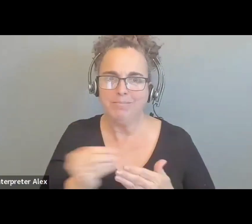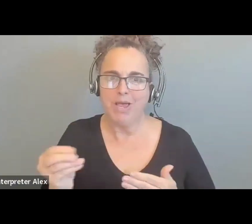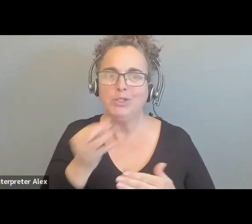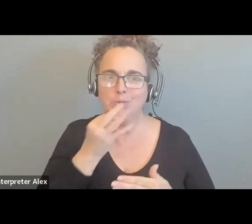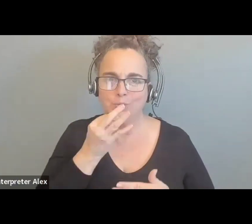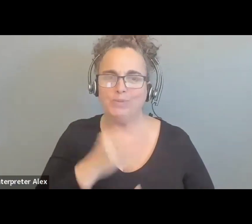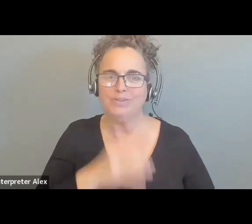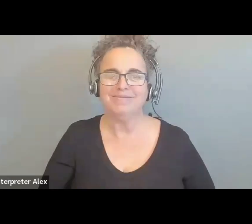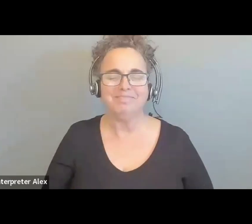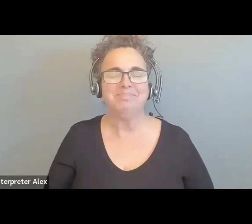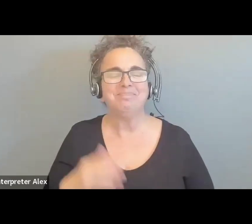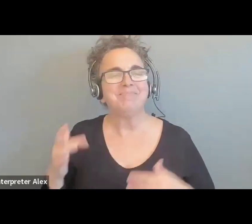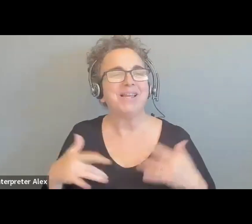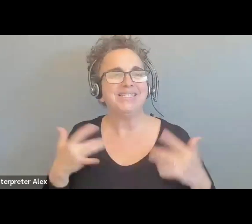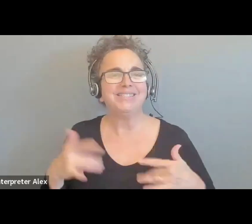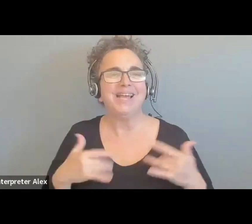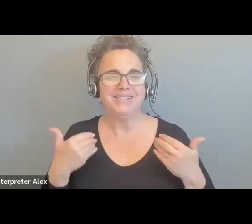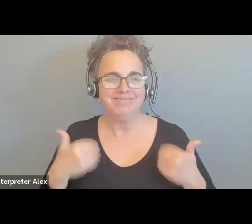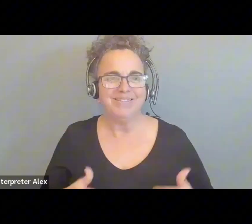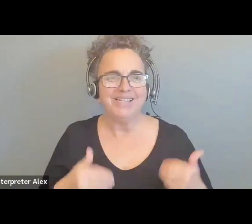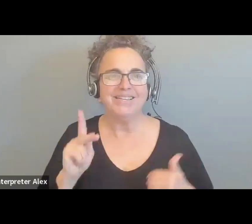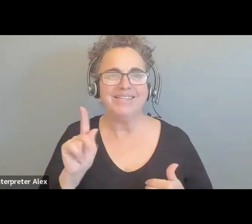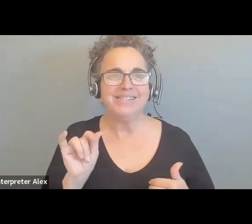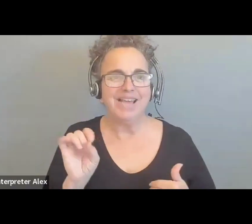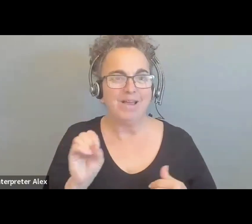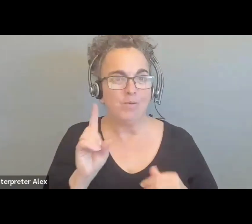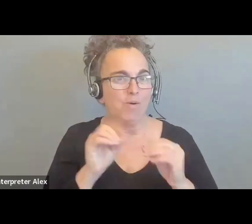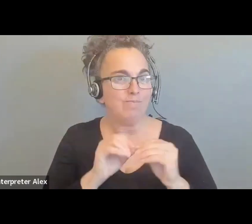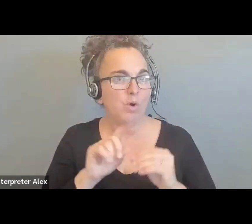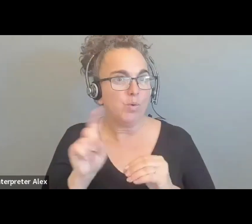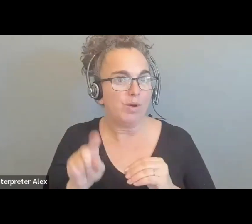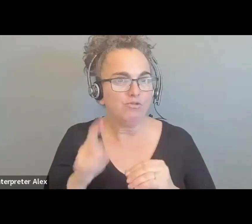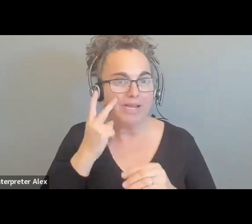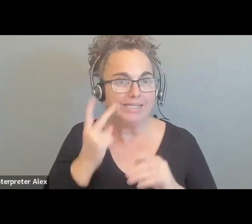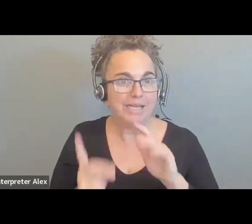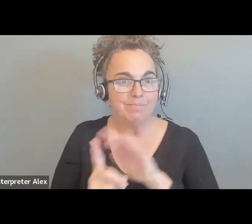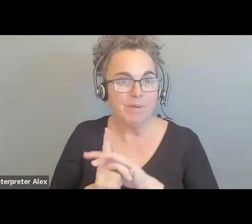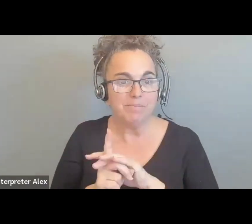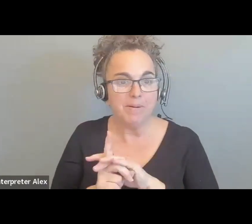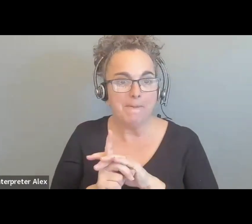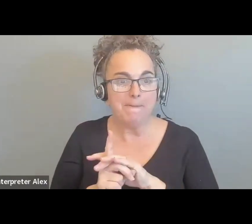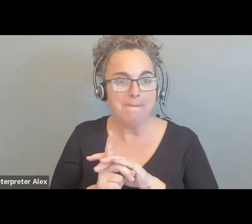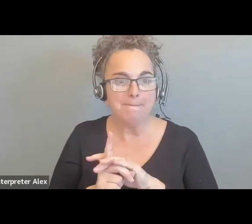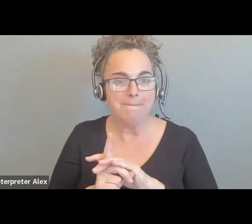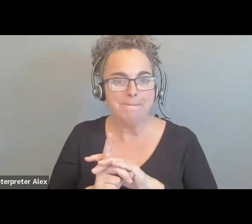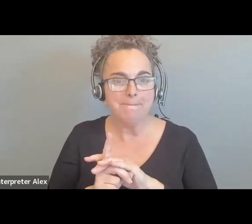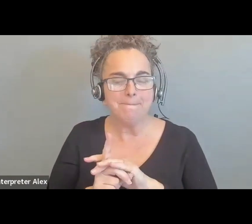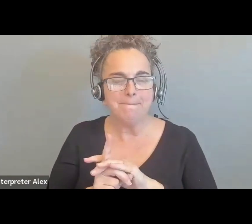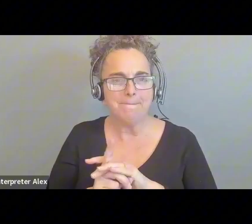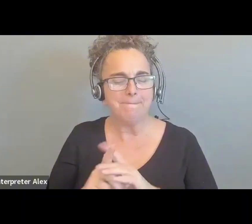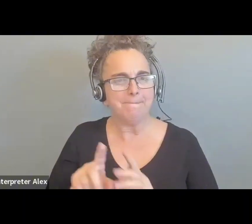That's exciting. This is Kate. One question I see here. Would this be something that